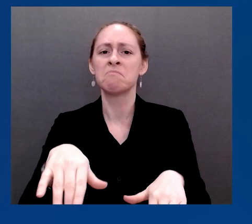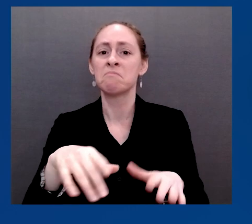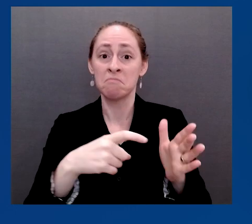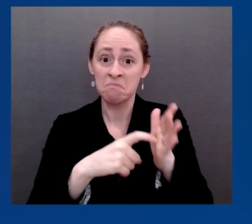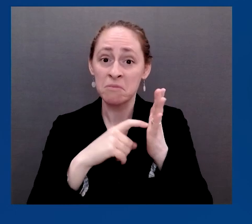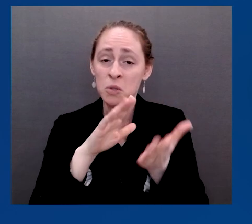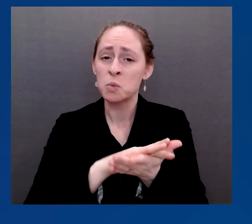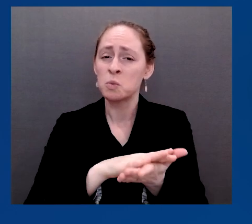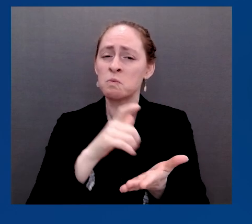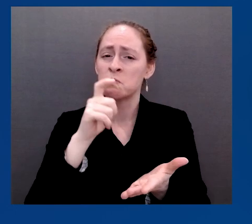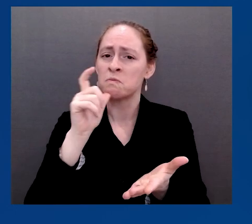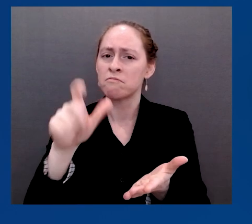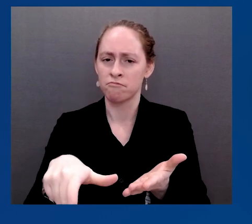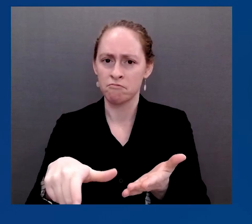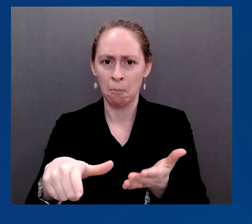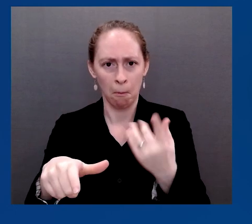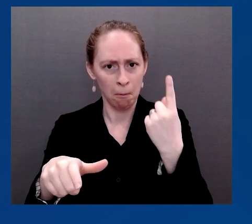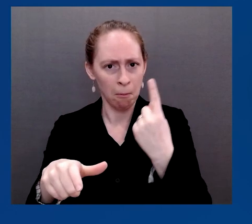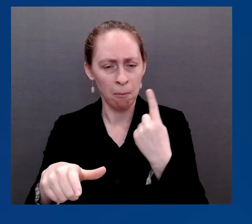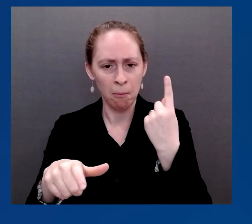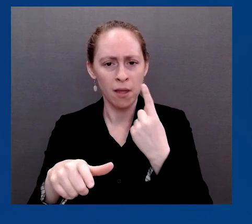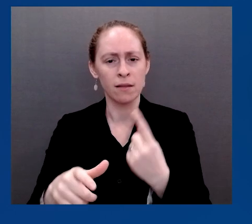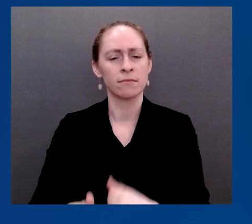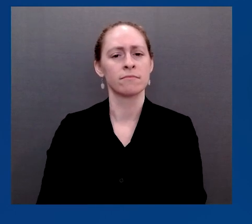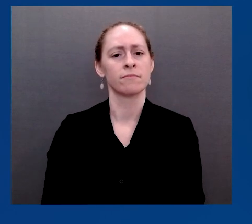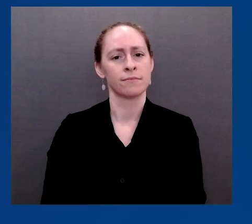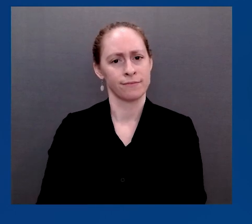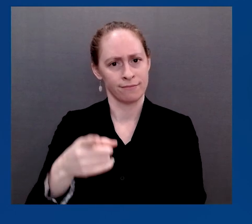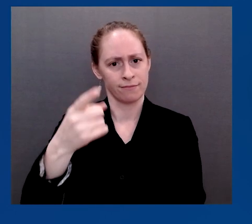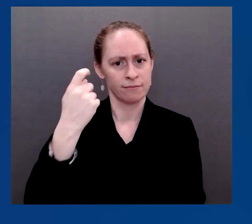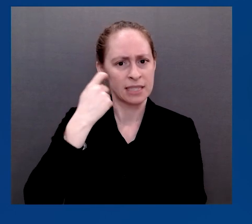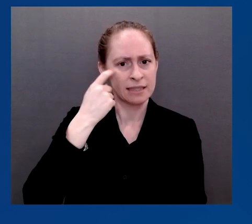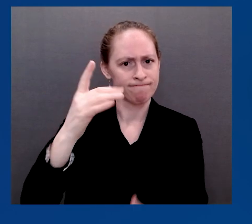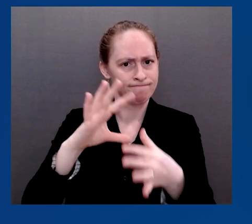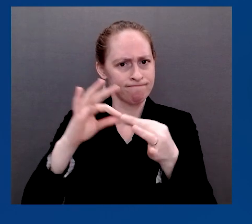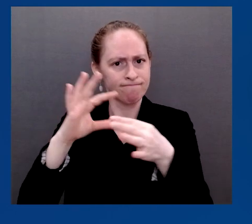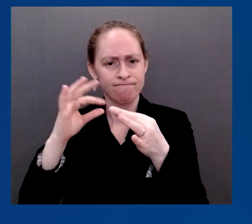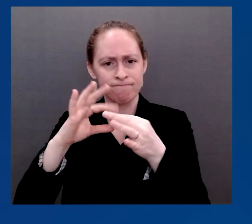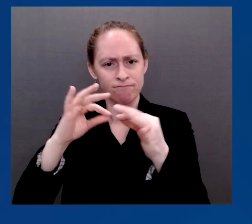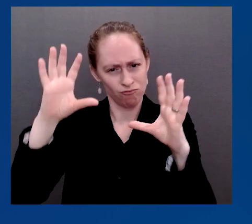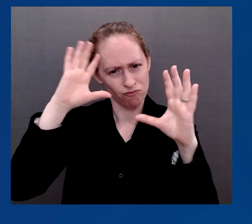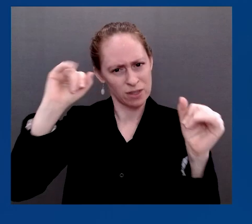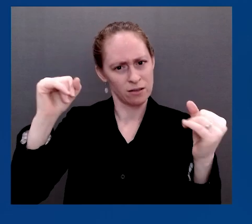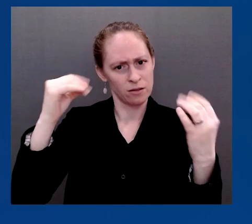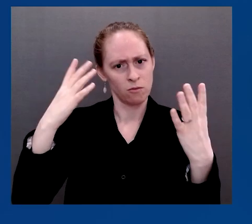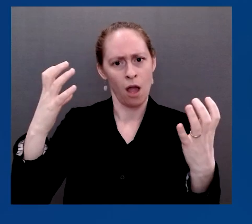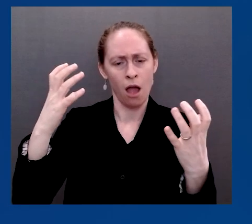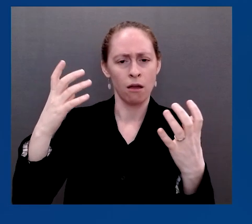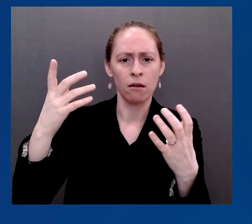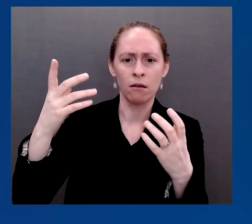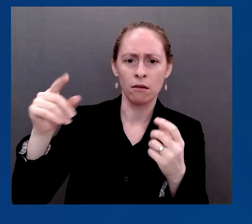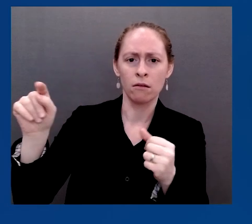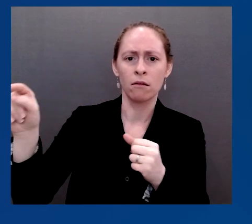the President trying to lead the nation out of the pandemic, but right now, the federal response seems to be following what a lot of states are doing.